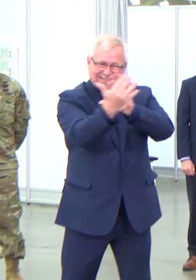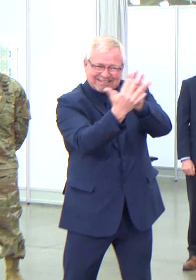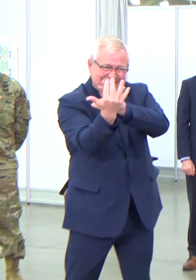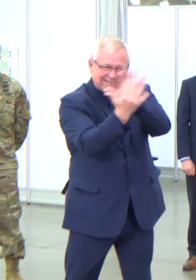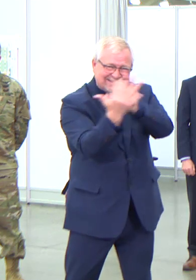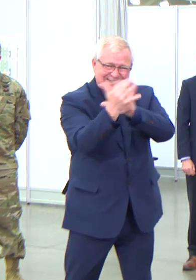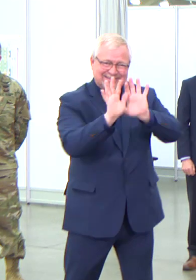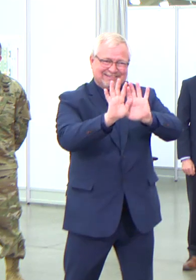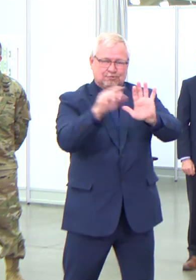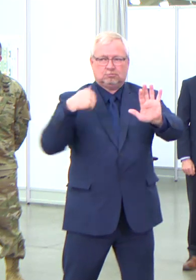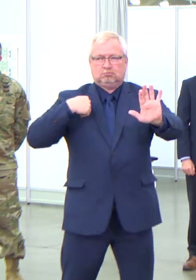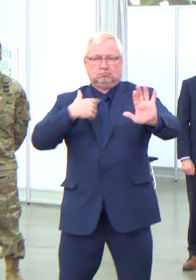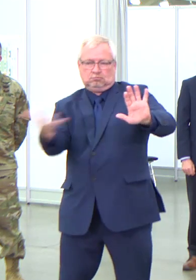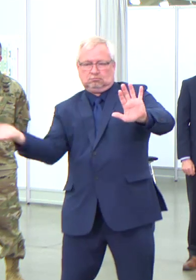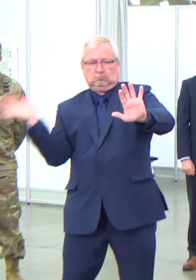can sign up to